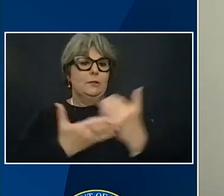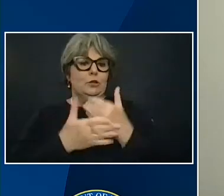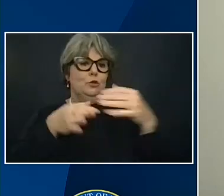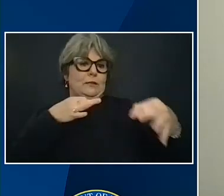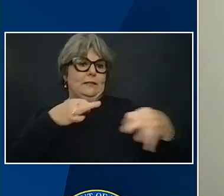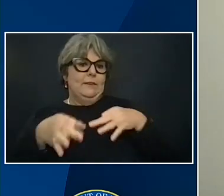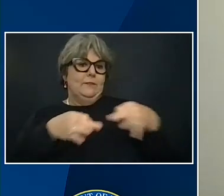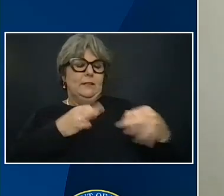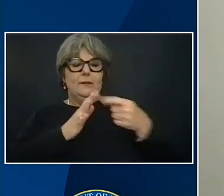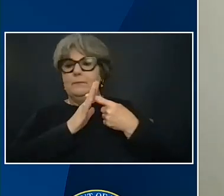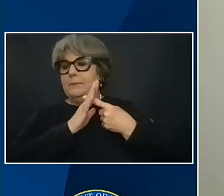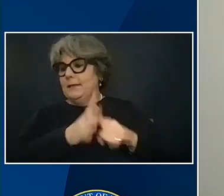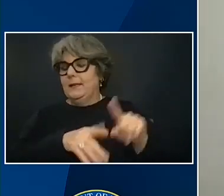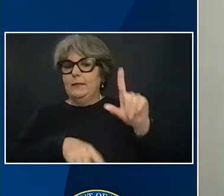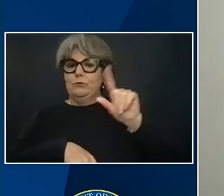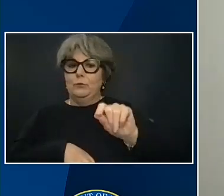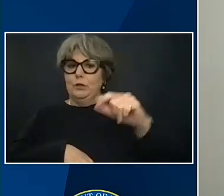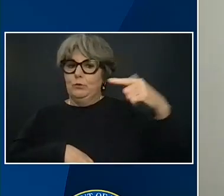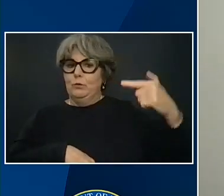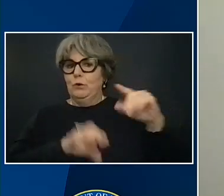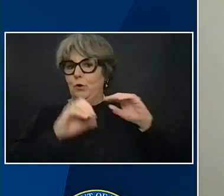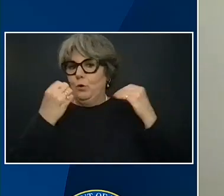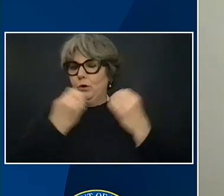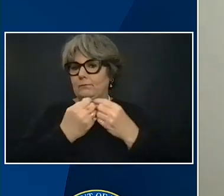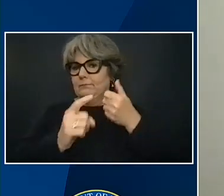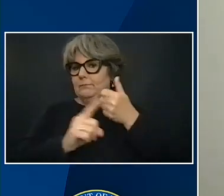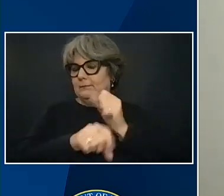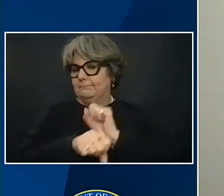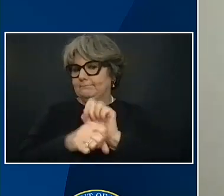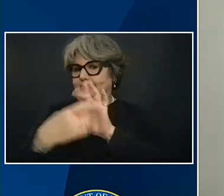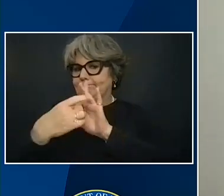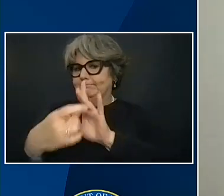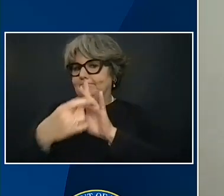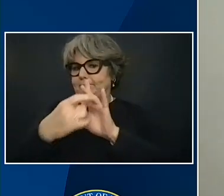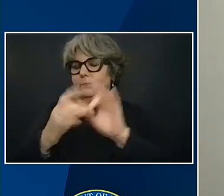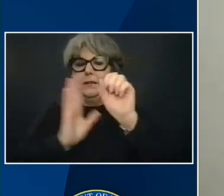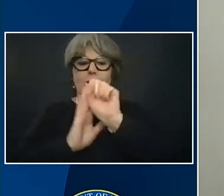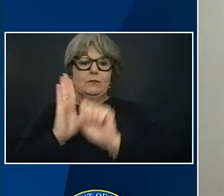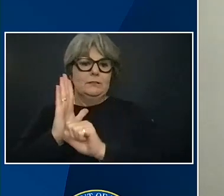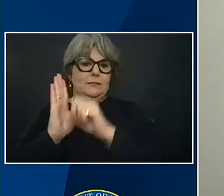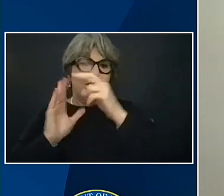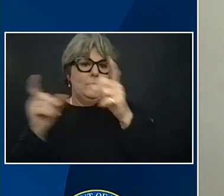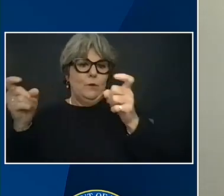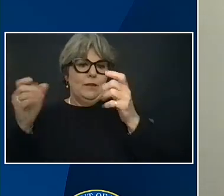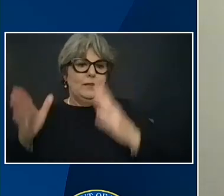effect in 2021, our organization has worked closely with our state regulator and our accreditor to develop